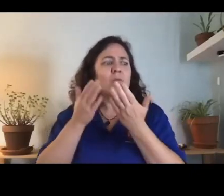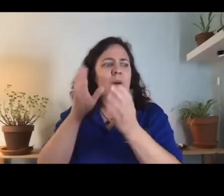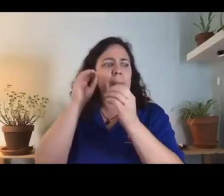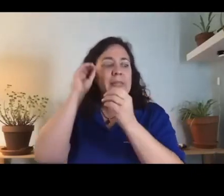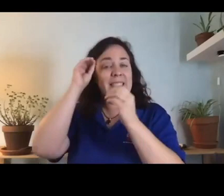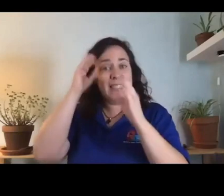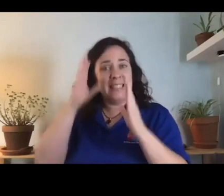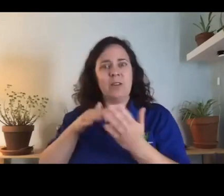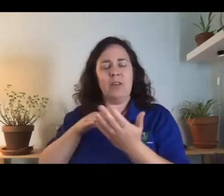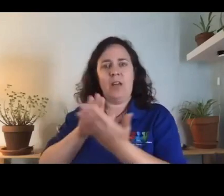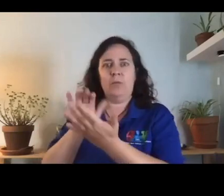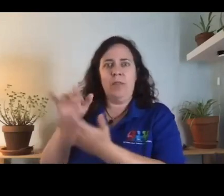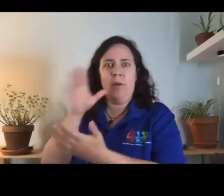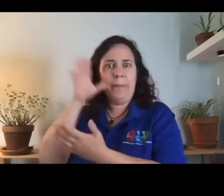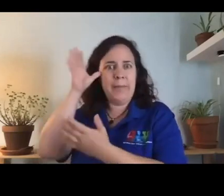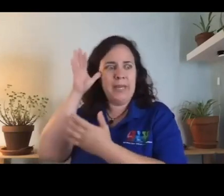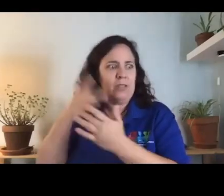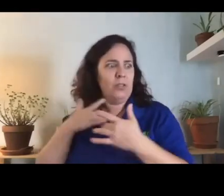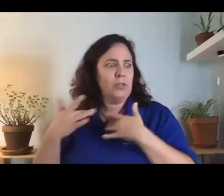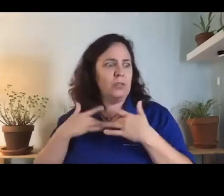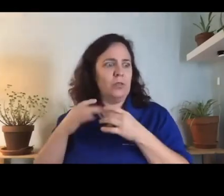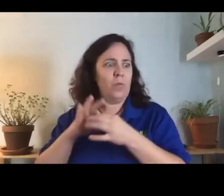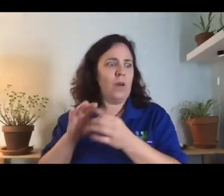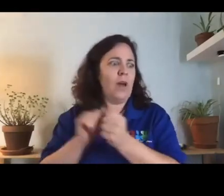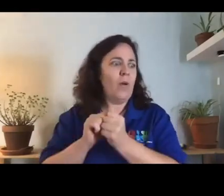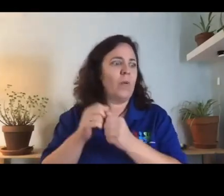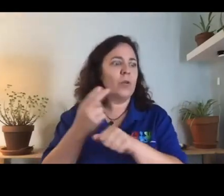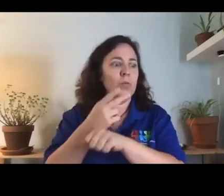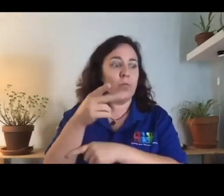of discussions with their child, how do you approach that?